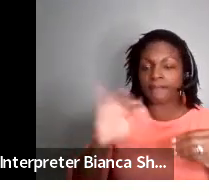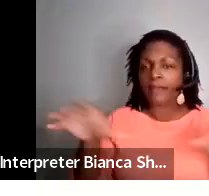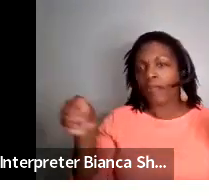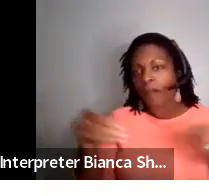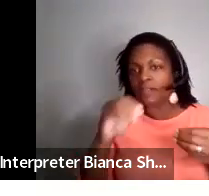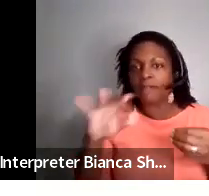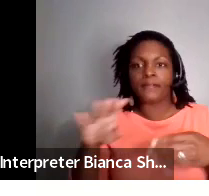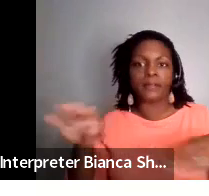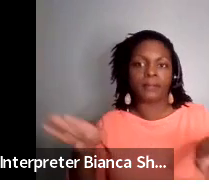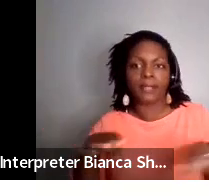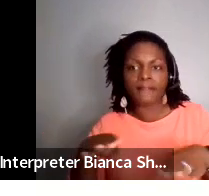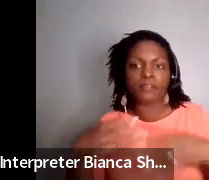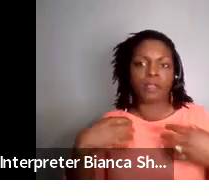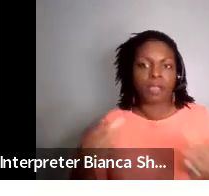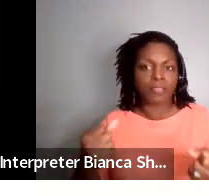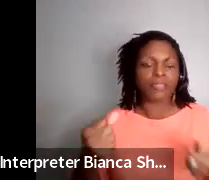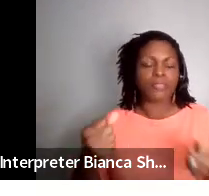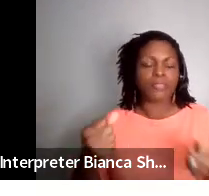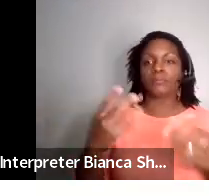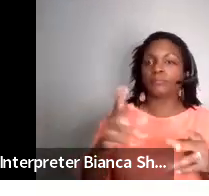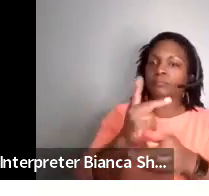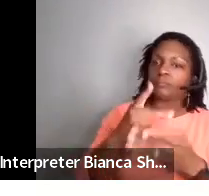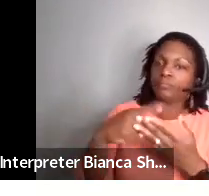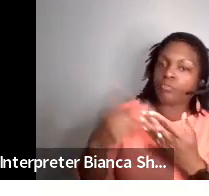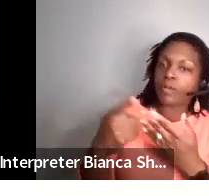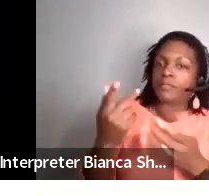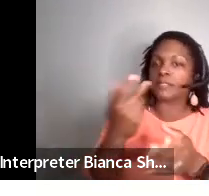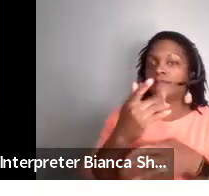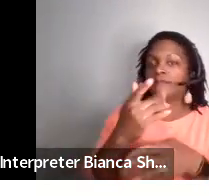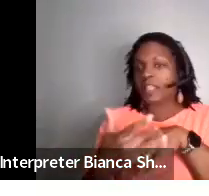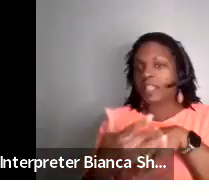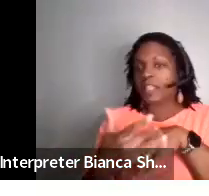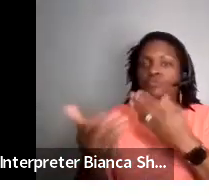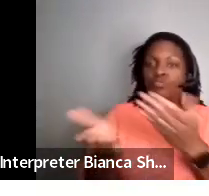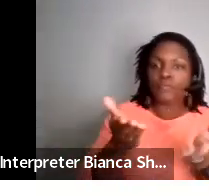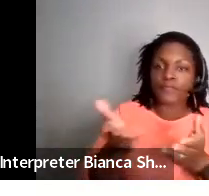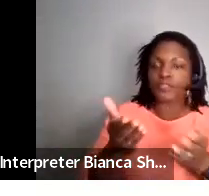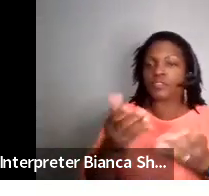Some of the services and programs that we have available in our infrastructure infrastructure for services throughout the State.